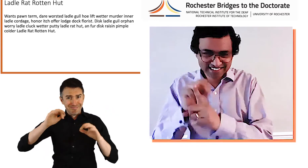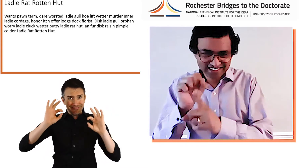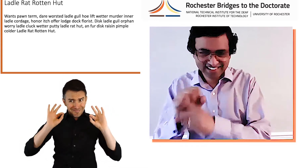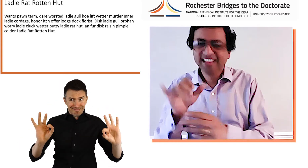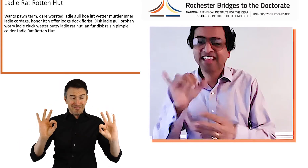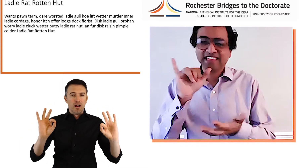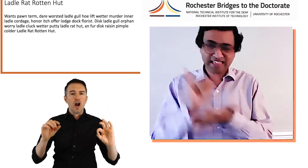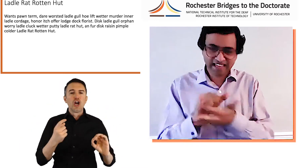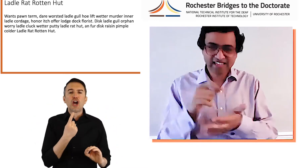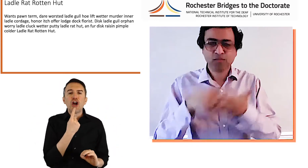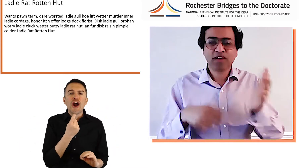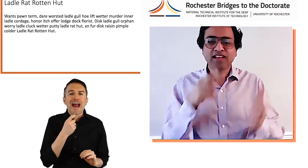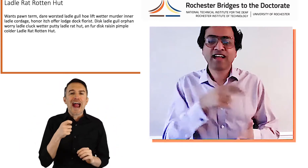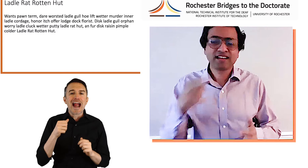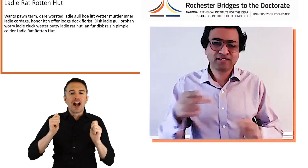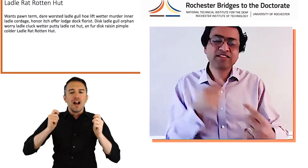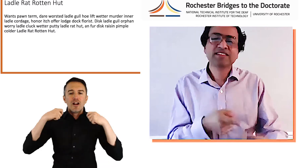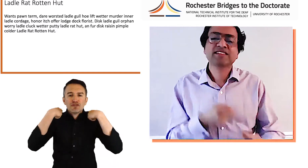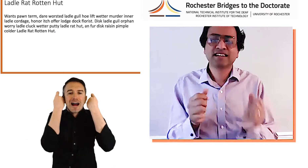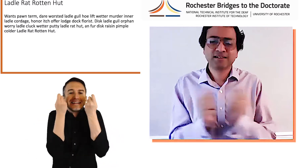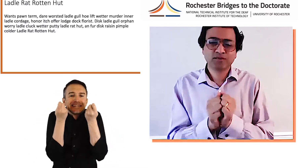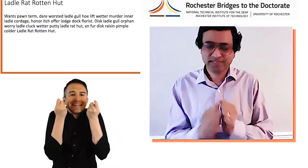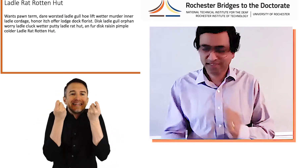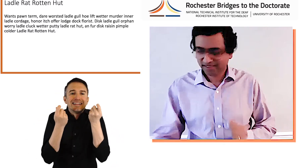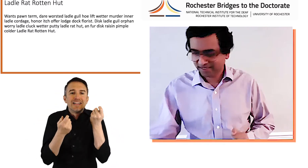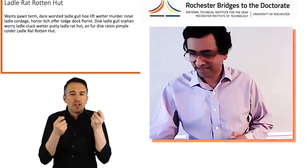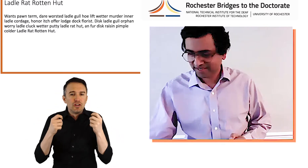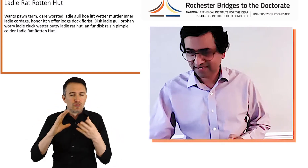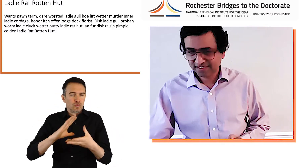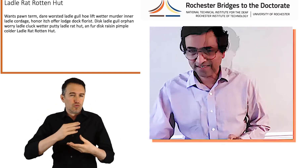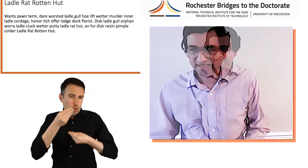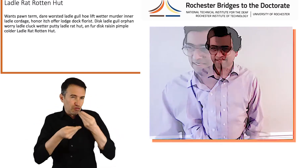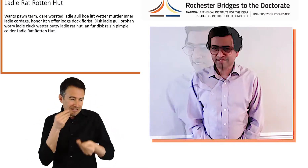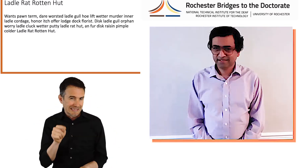This is an example of what hard-of-hearing individuals deal with.